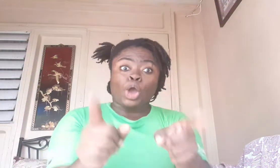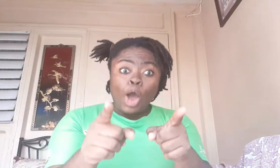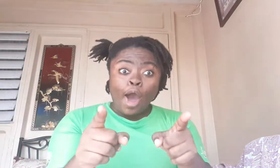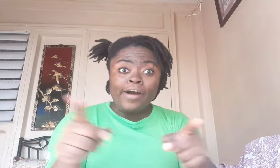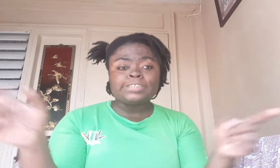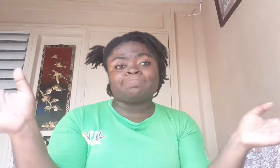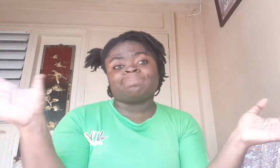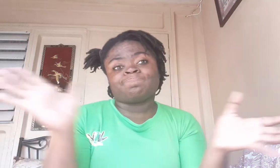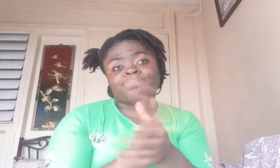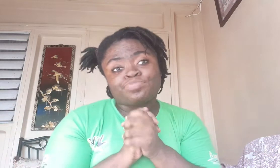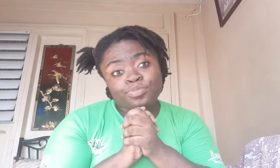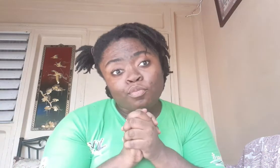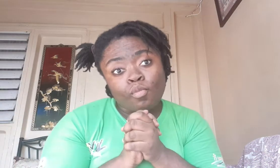So Umm...